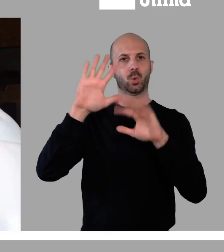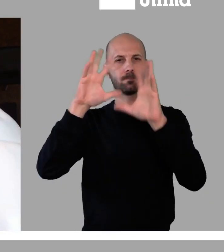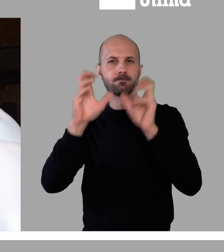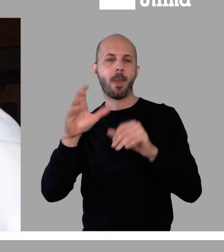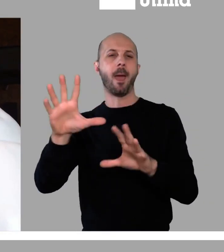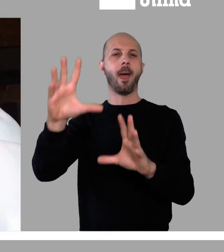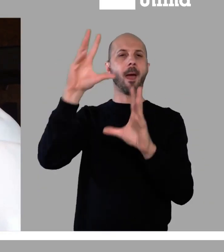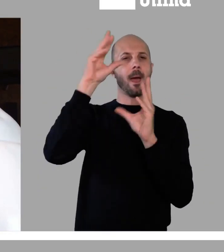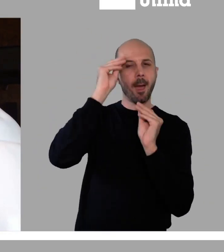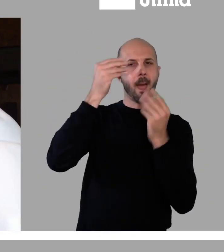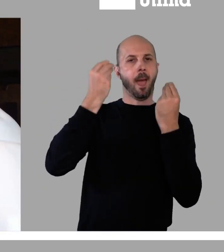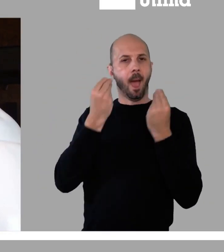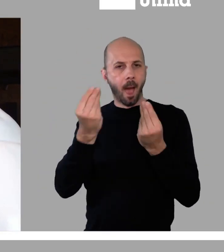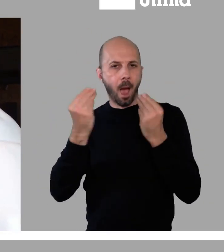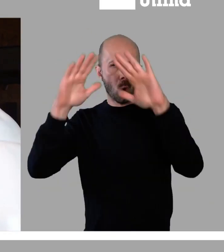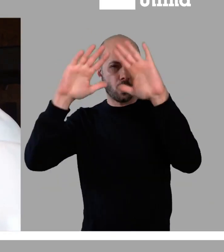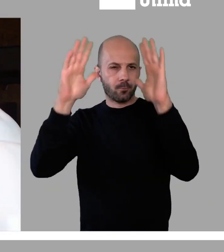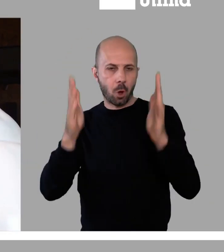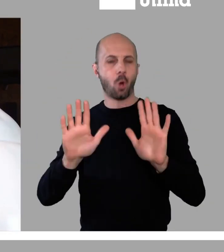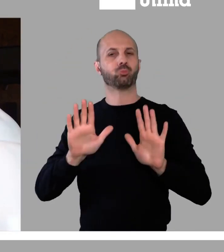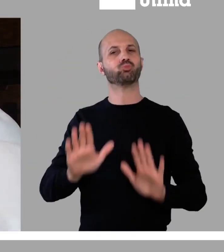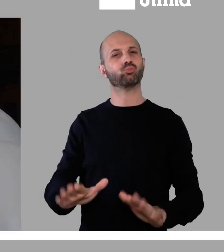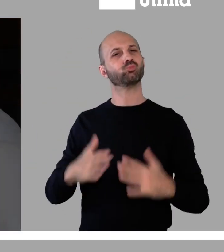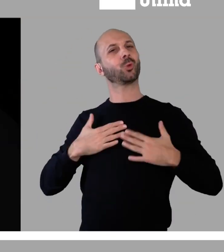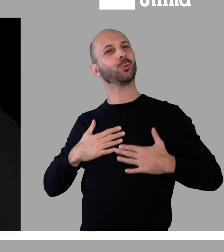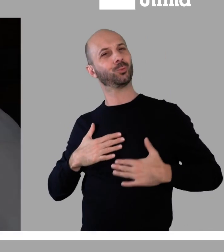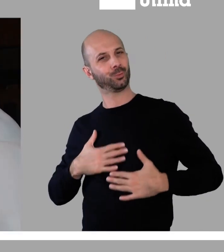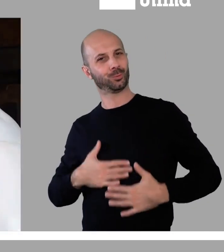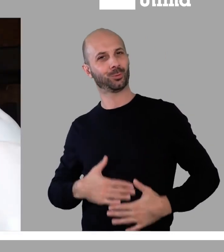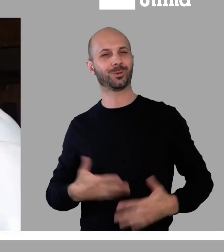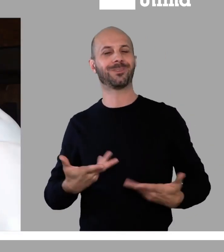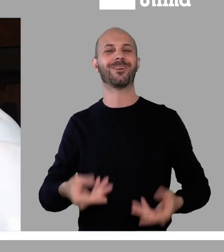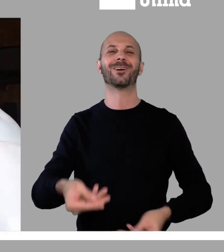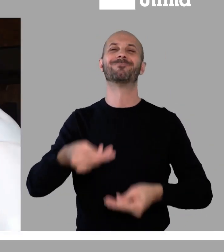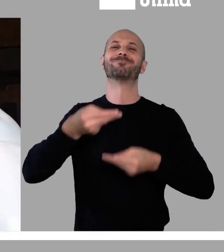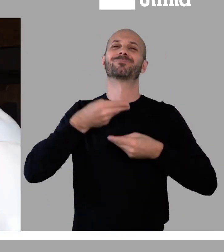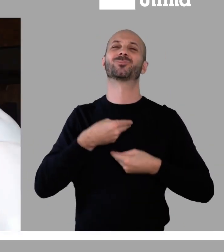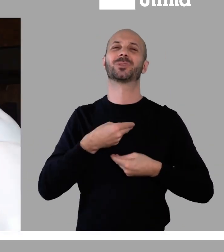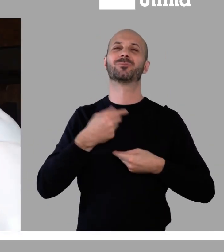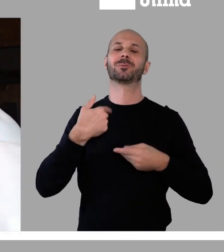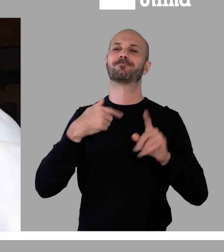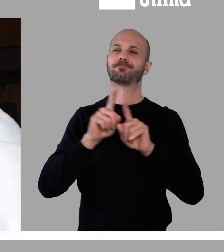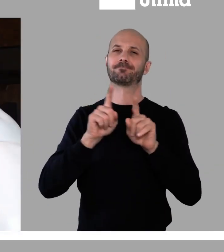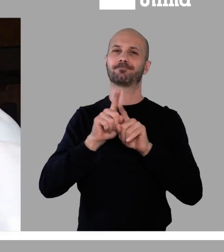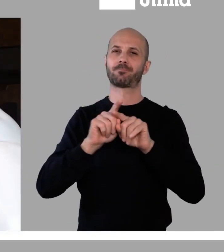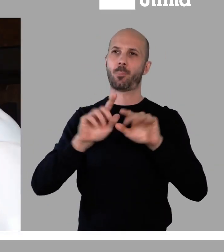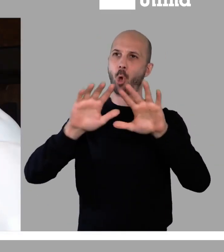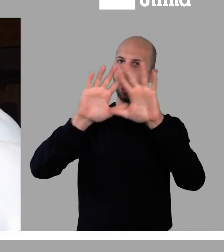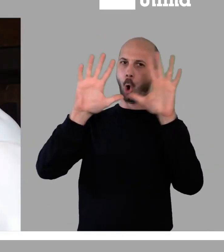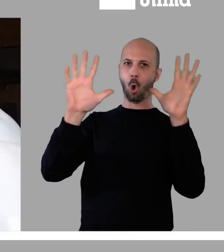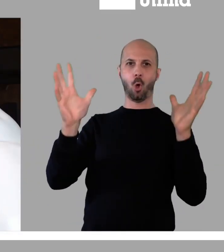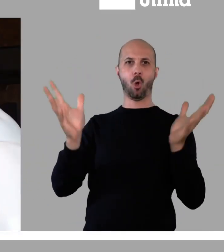the chance to slowly sense the details and finally have